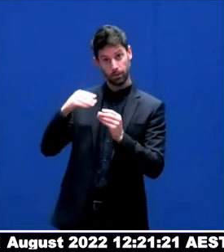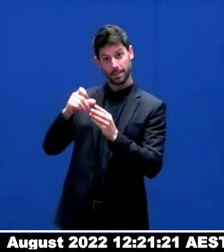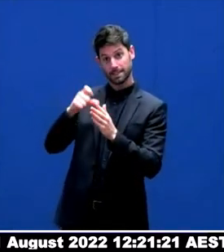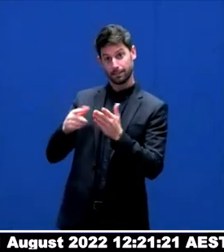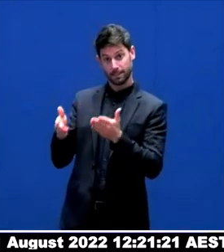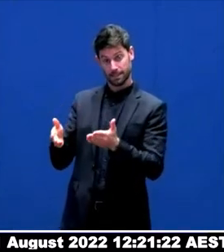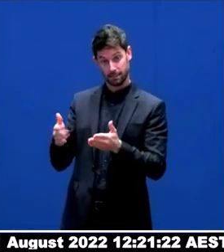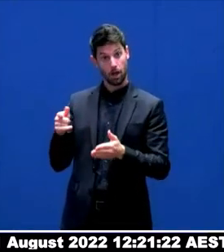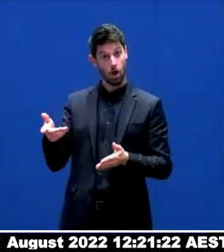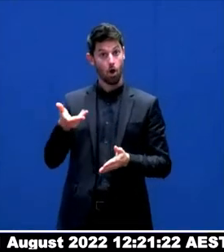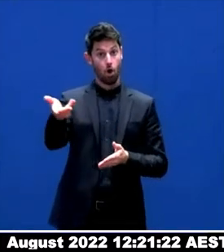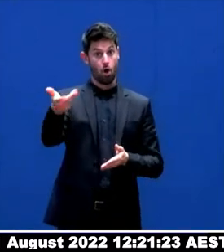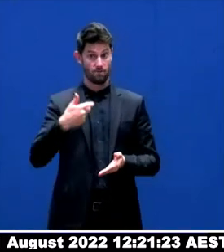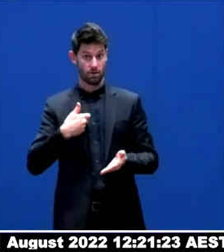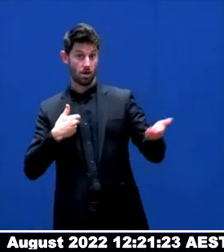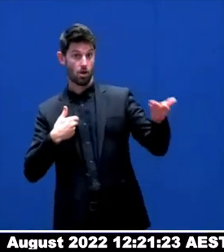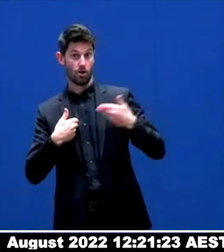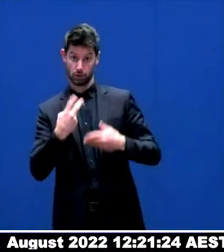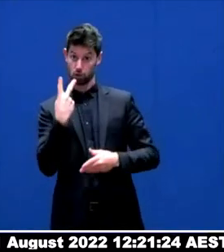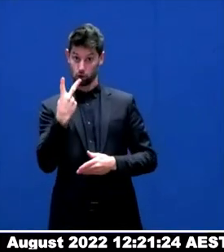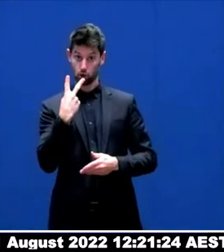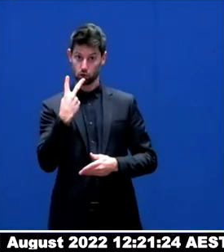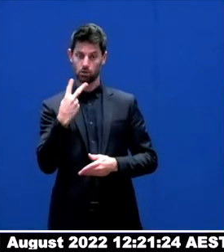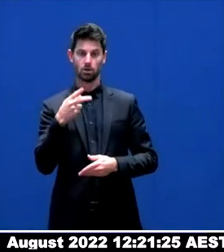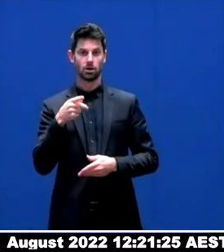offers are not relevant to people with disability?